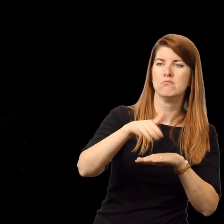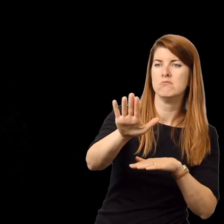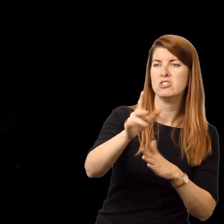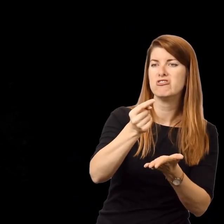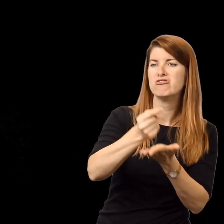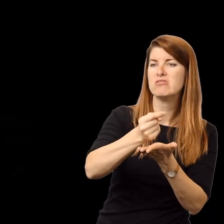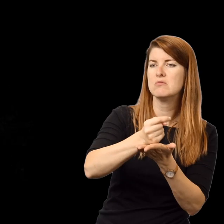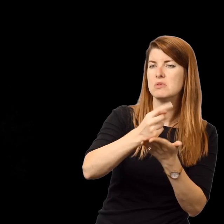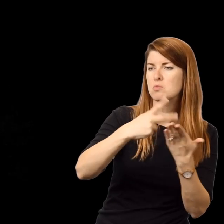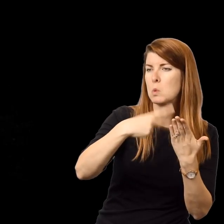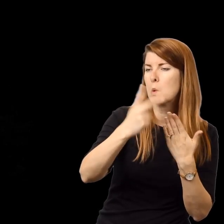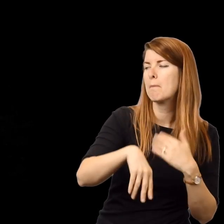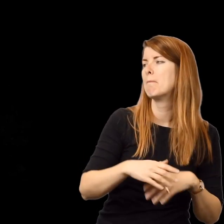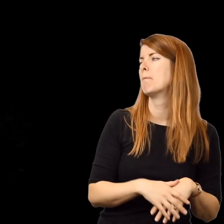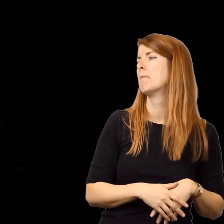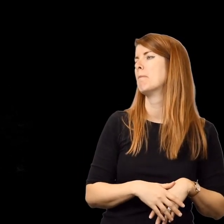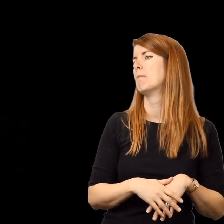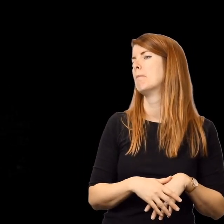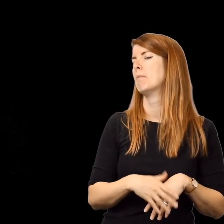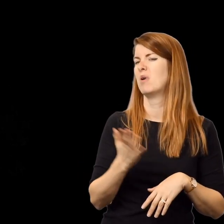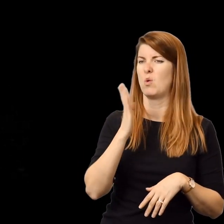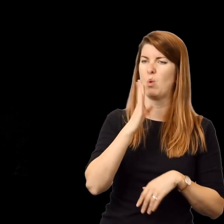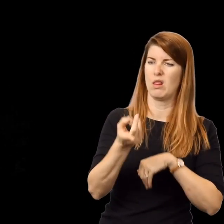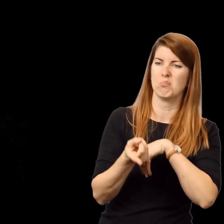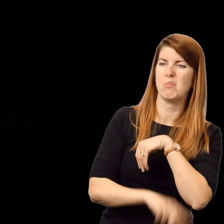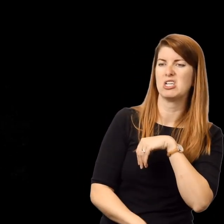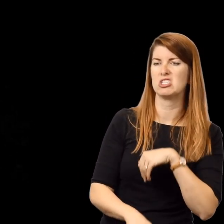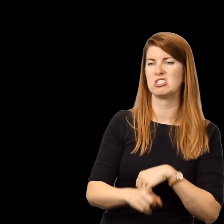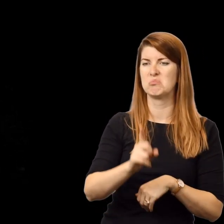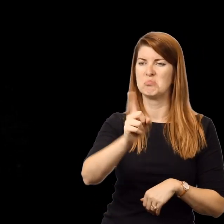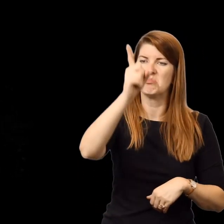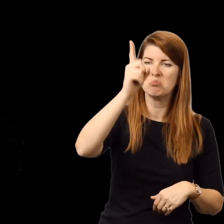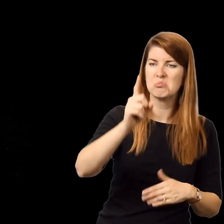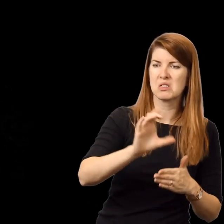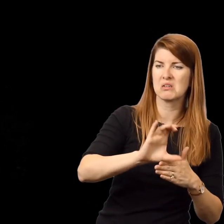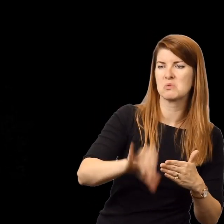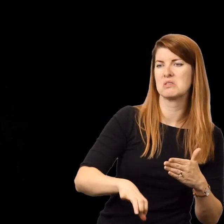to treatment programs or we're going to use punishment, consequences,